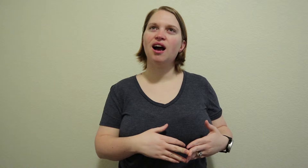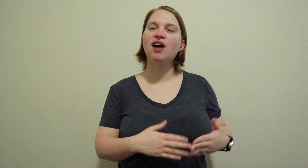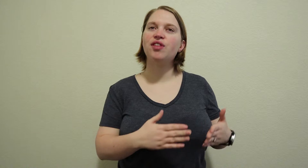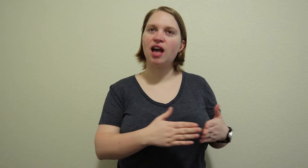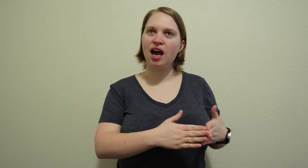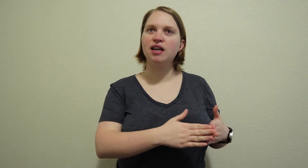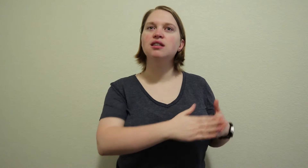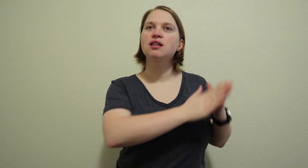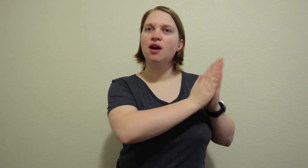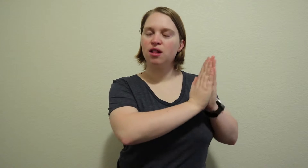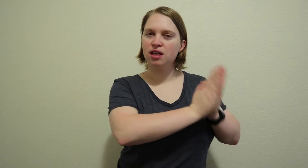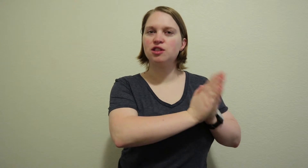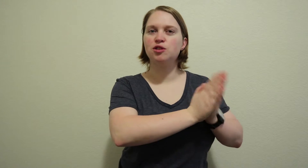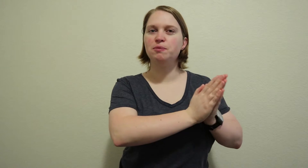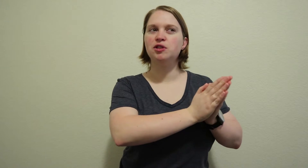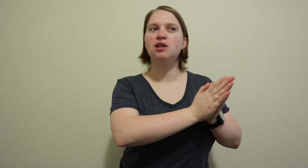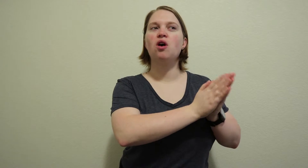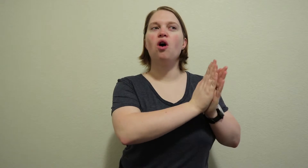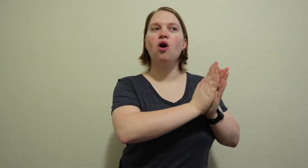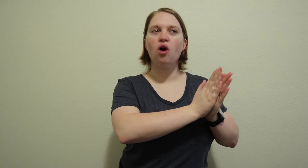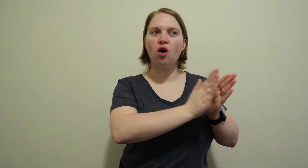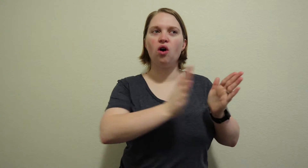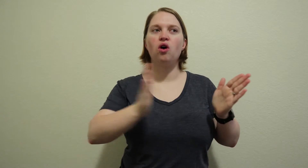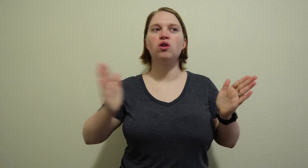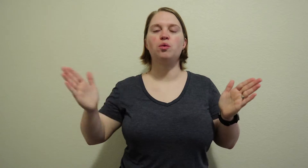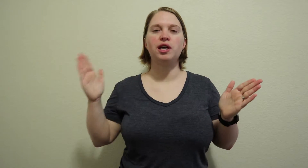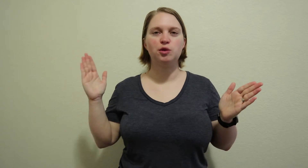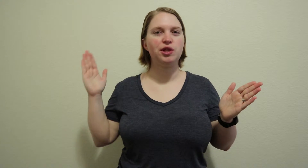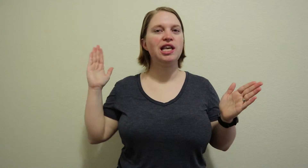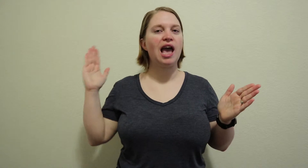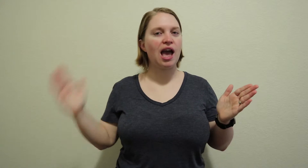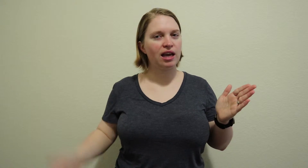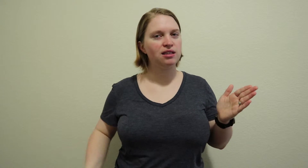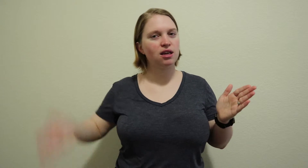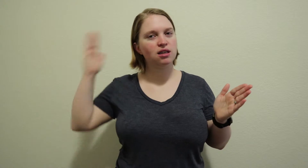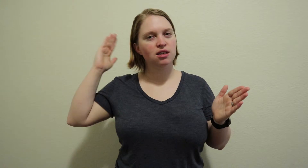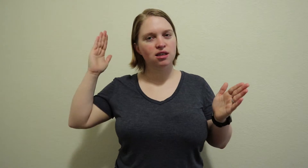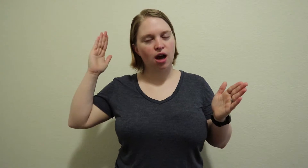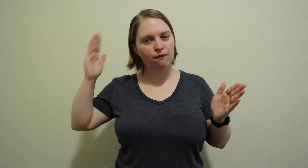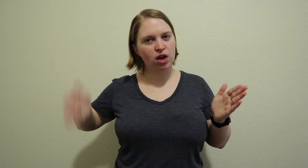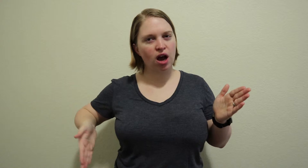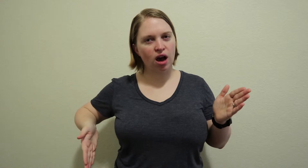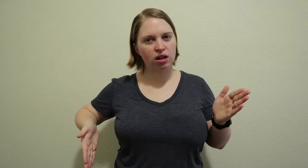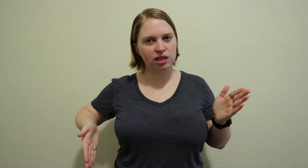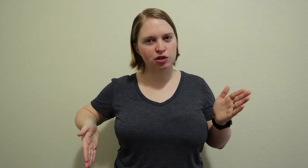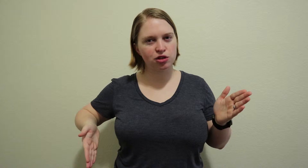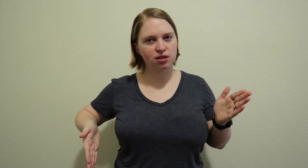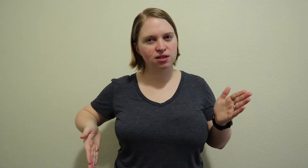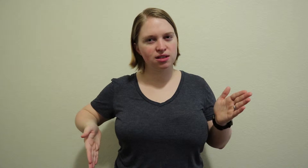I think I listen to music all the way to the end of college